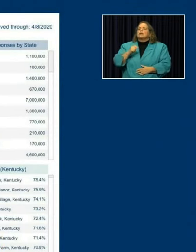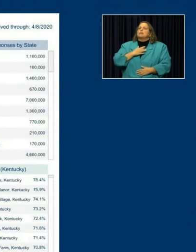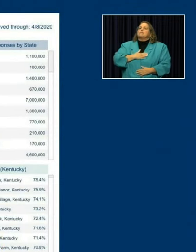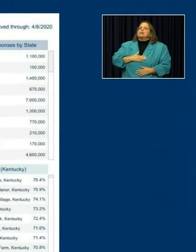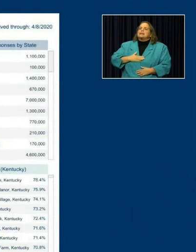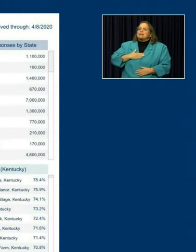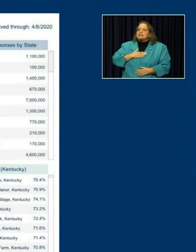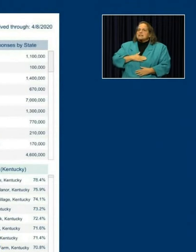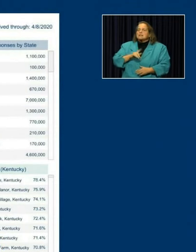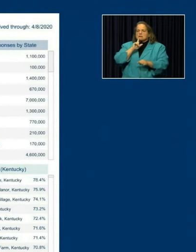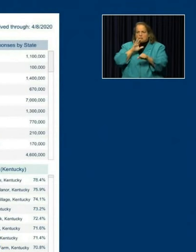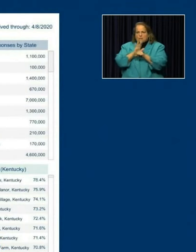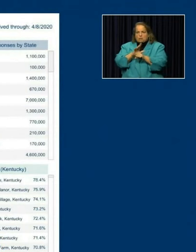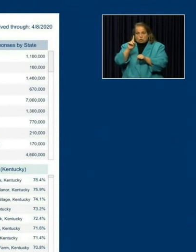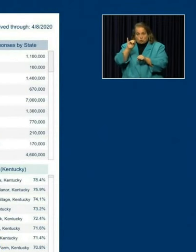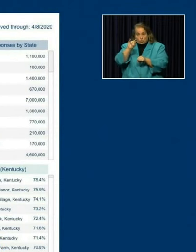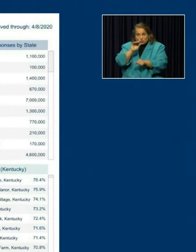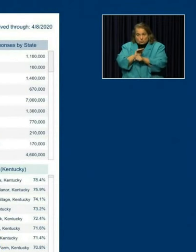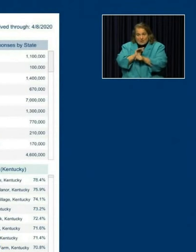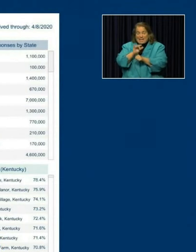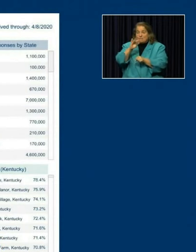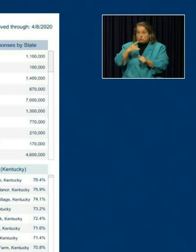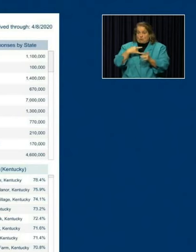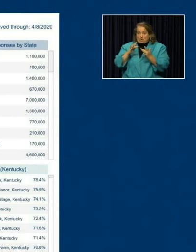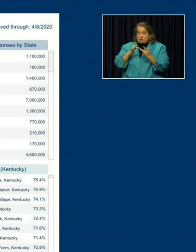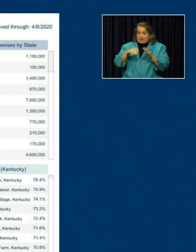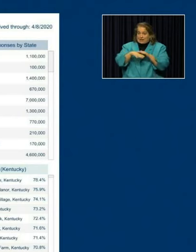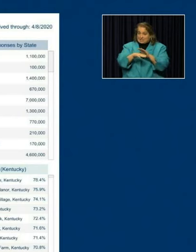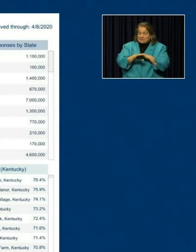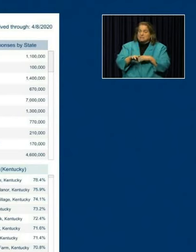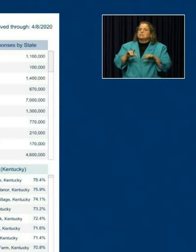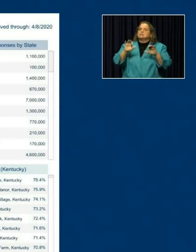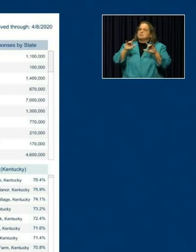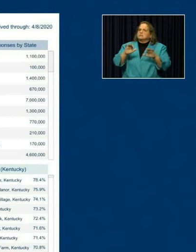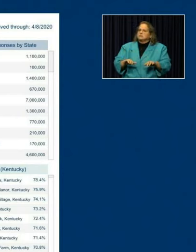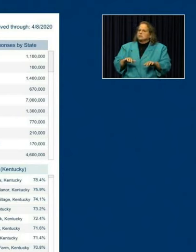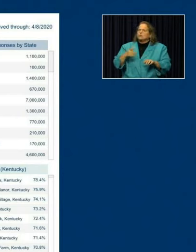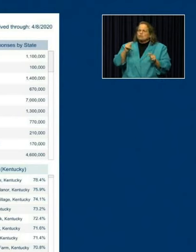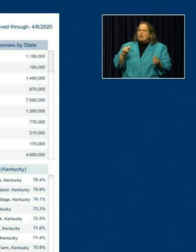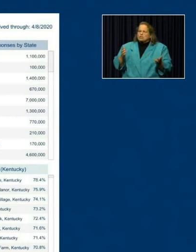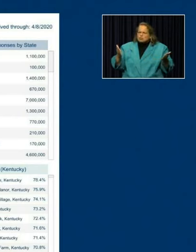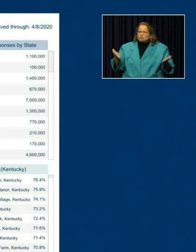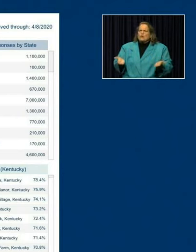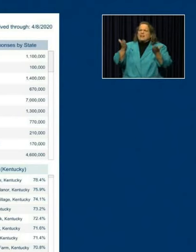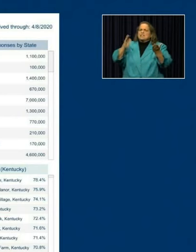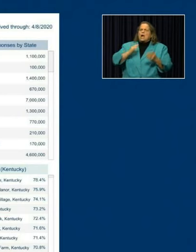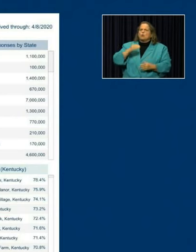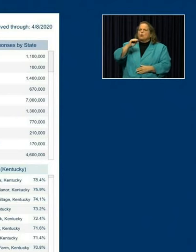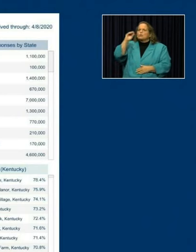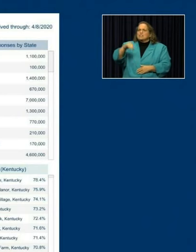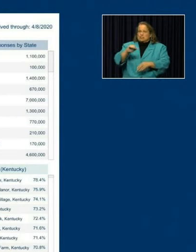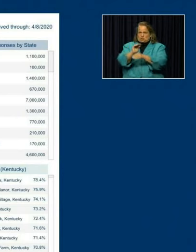WE'RE GOING TO GET THROUGH THIS TOGETHER. SHE MAY HAVE BEEN TALKING ABOUT HOMEWORK, BUT I STILL THINK SHE'S TALKING ABOUT THE CHALLENGES THAT ARE IN FRONT OF